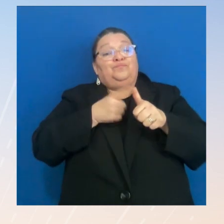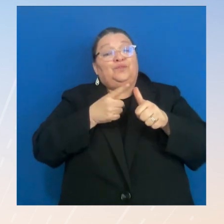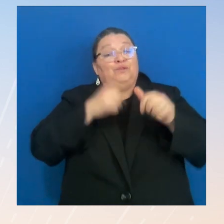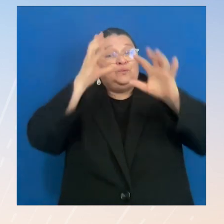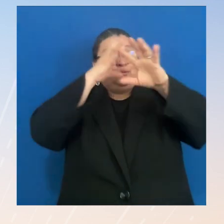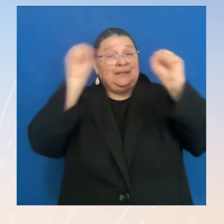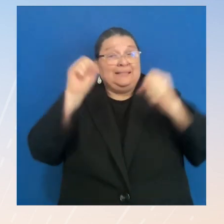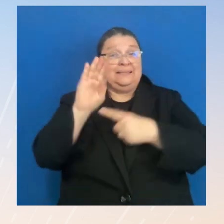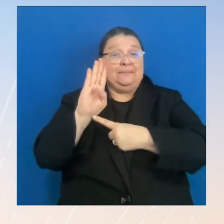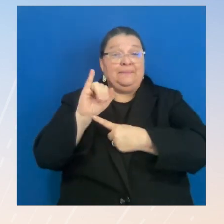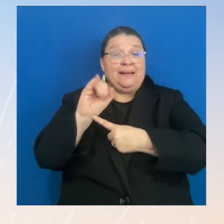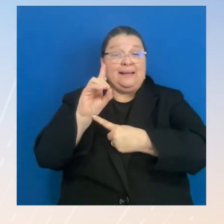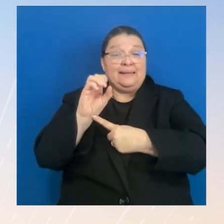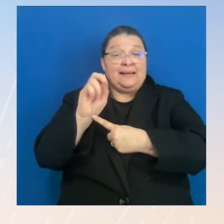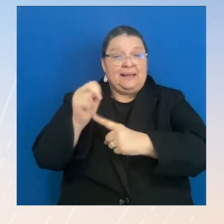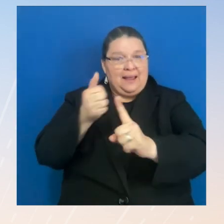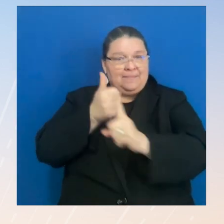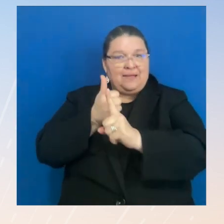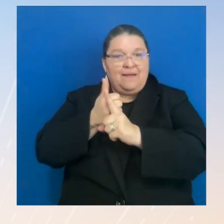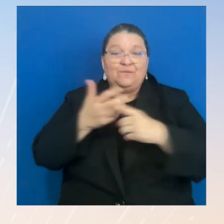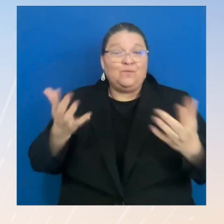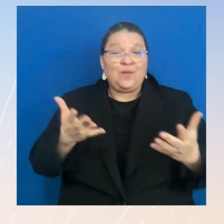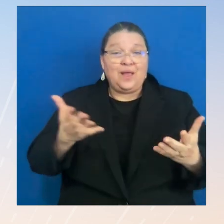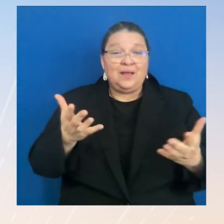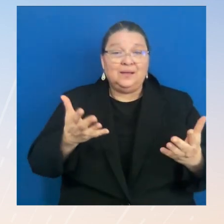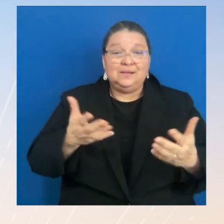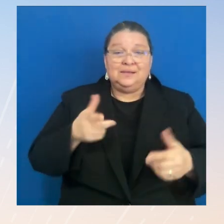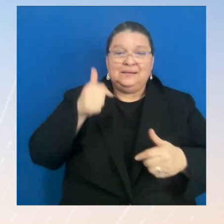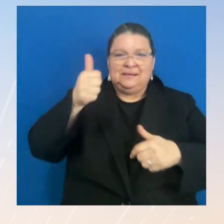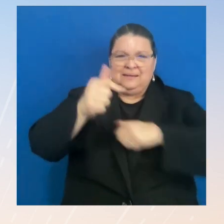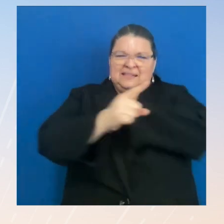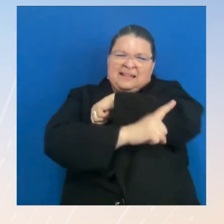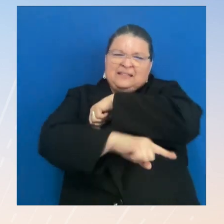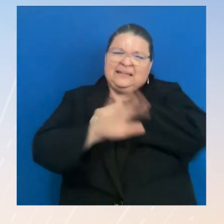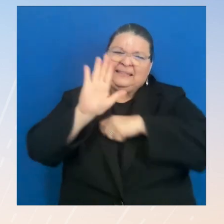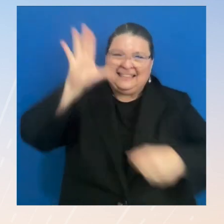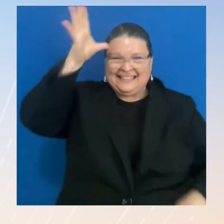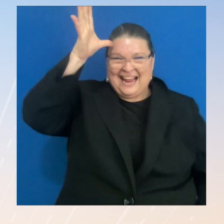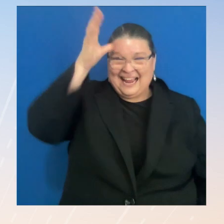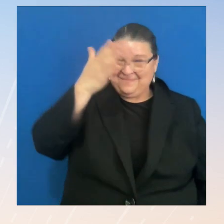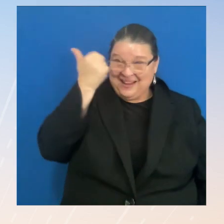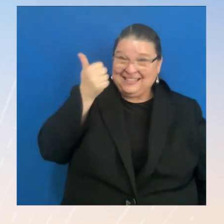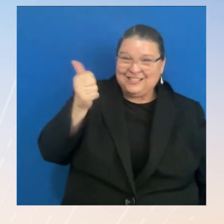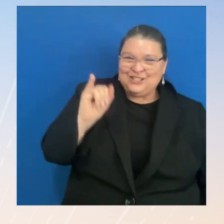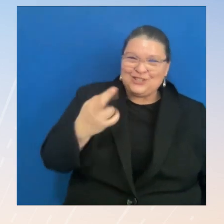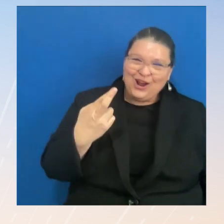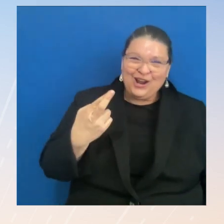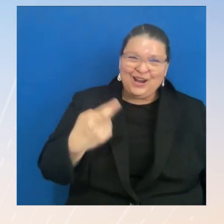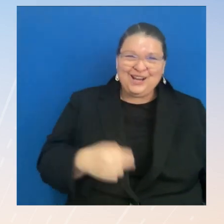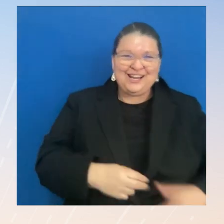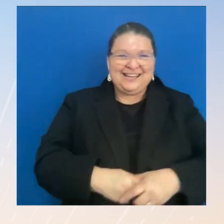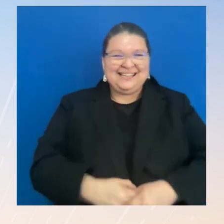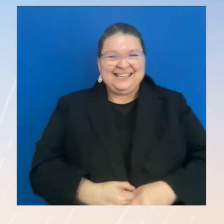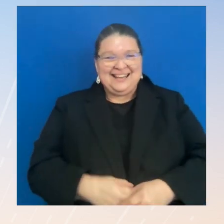it won't surprise any of you that none of us are planning tourist trips to Russia and none of us have bank accounts